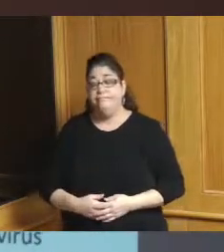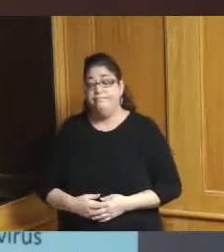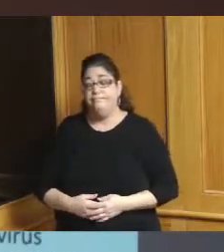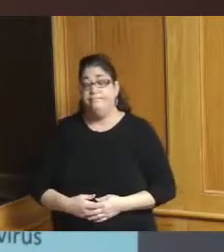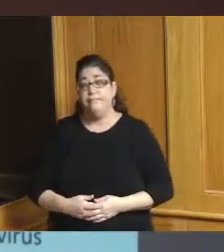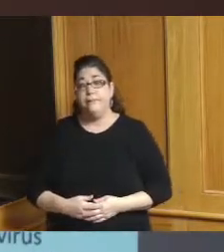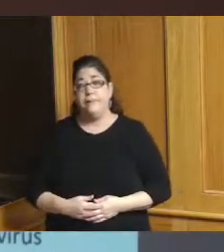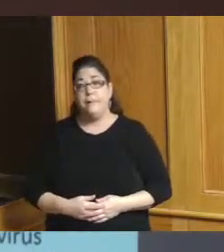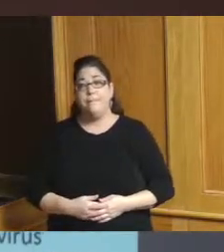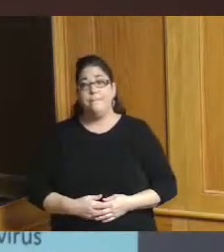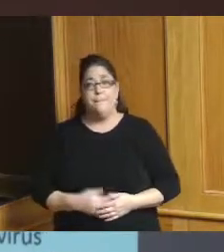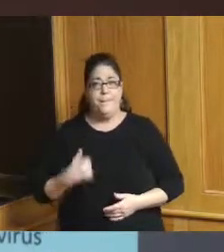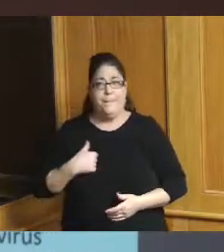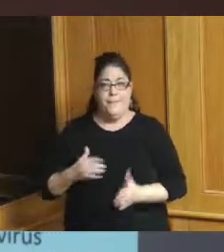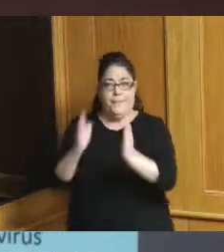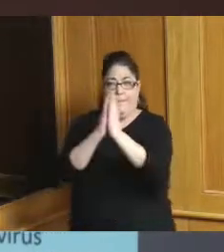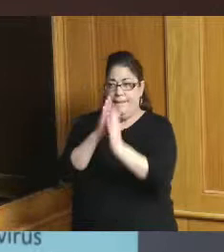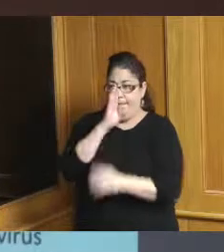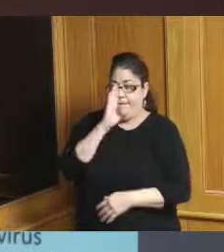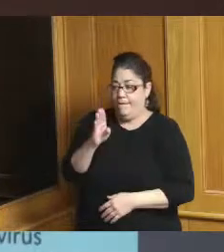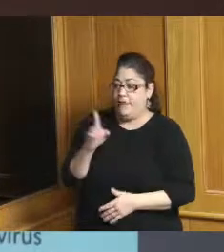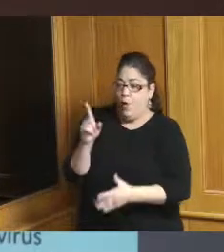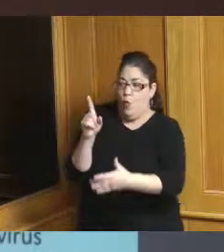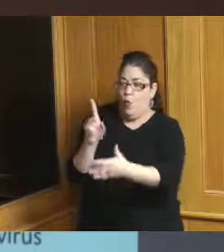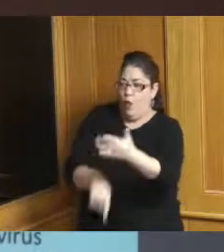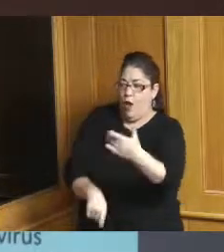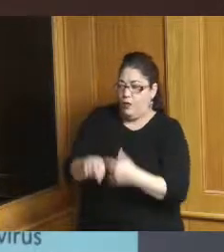so we asked what what what is necessary what do you need to hear and